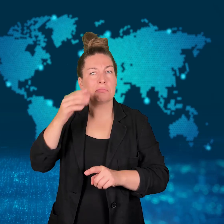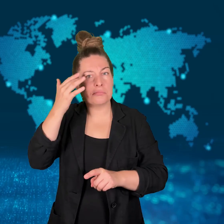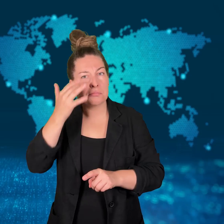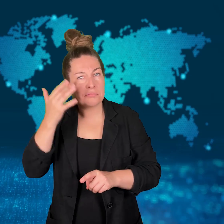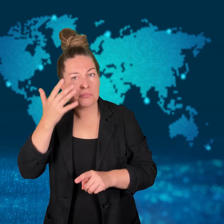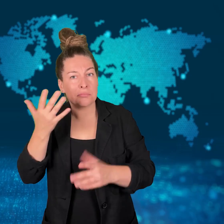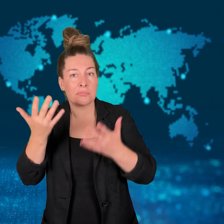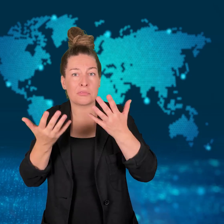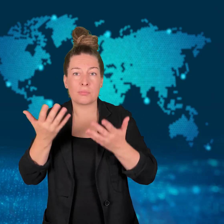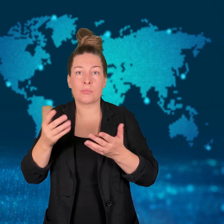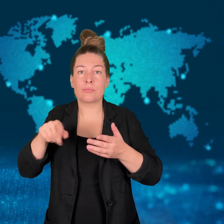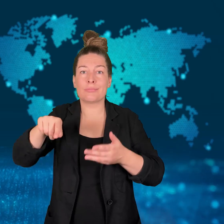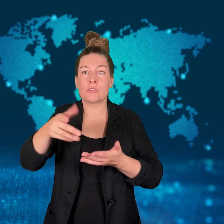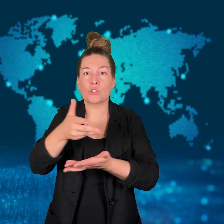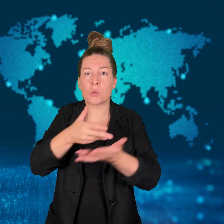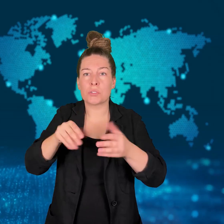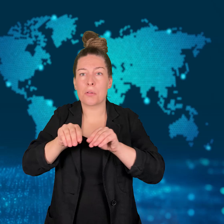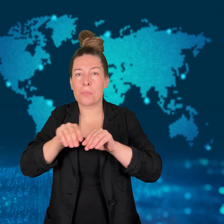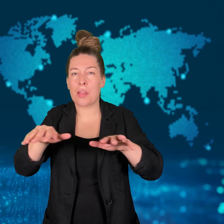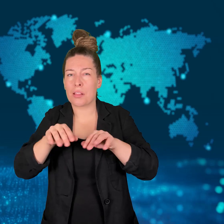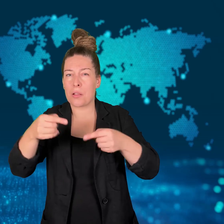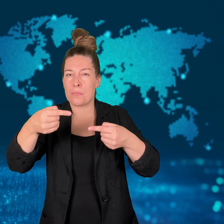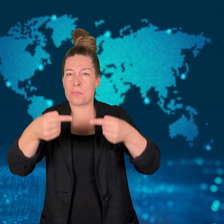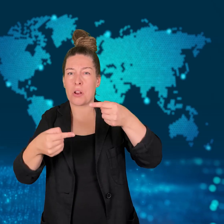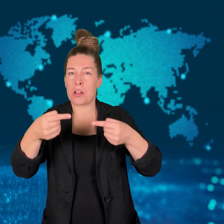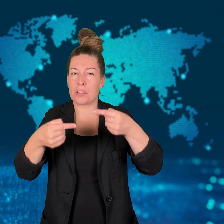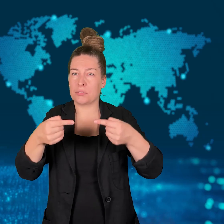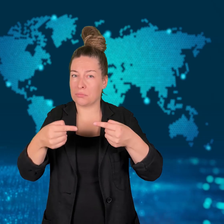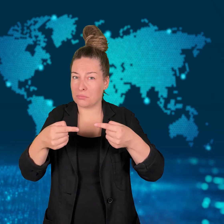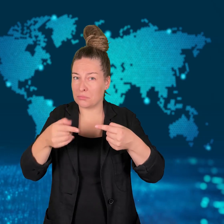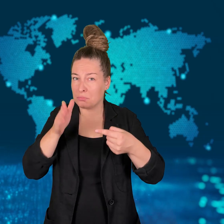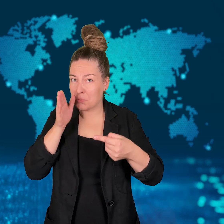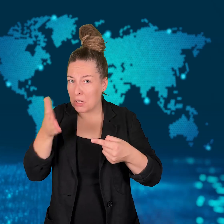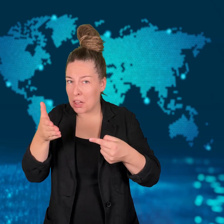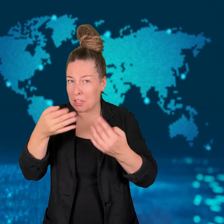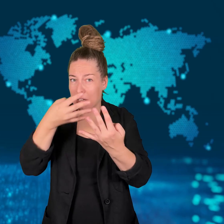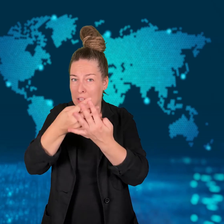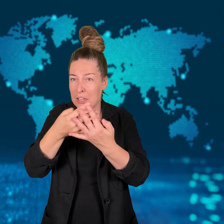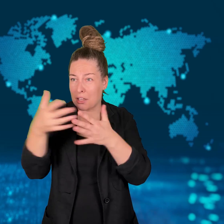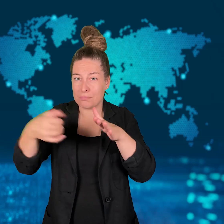more children in jails.